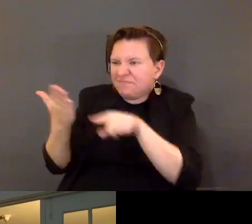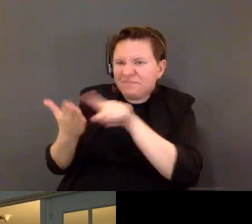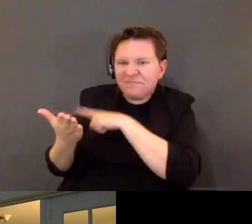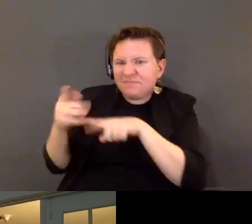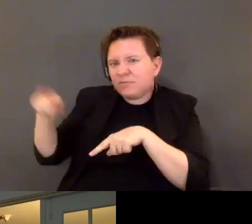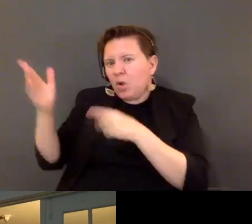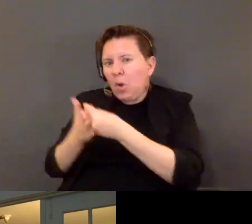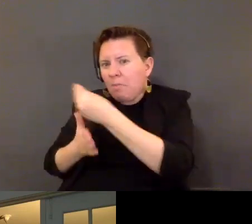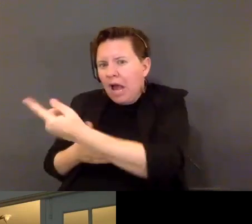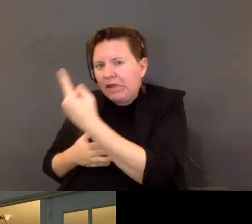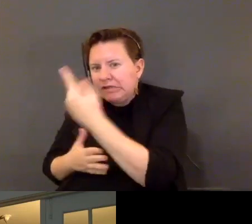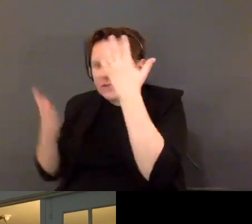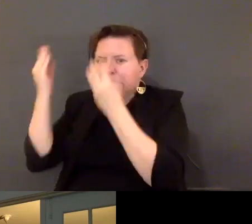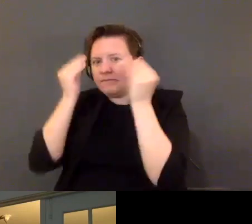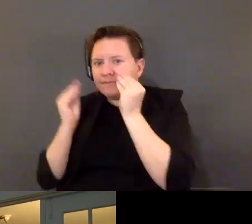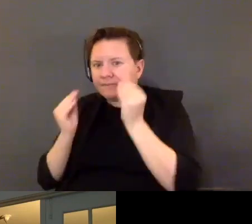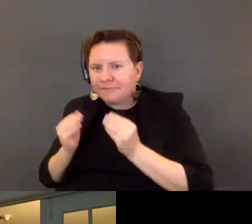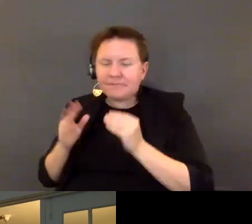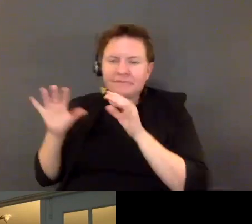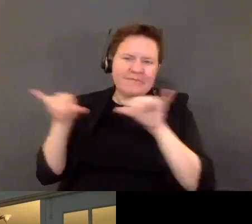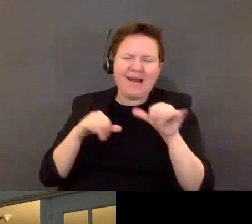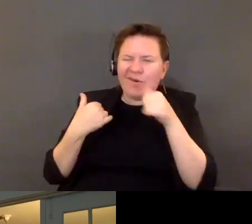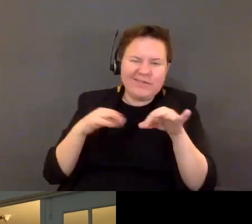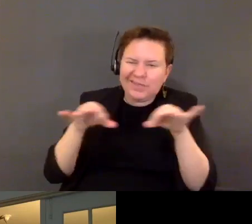thing and you'll look like anyway i don't need to explain that you guys know what i'm talking about